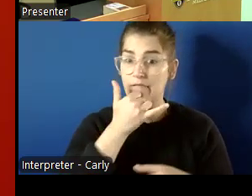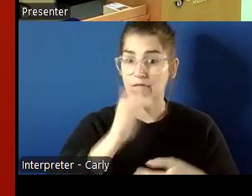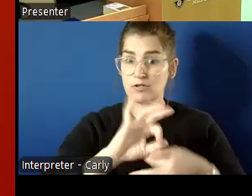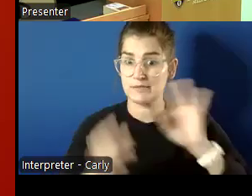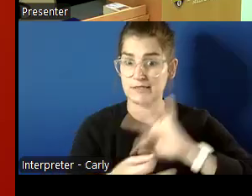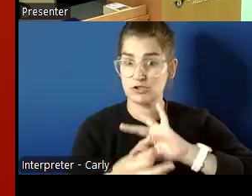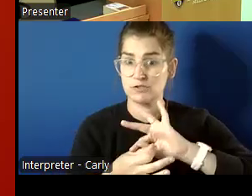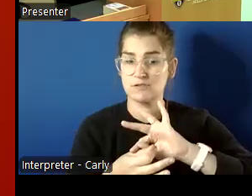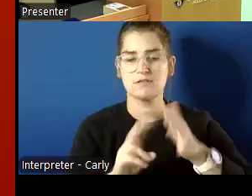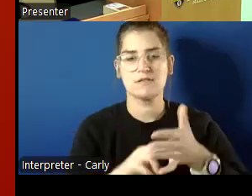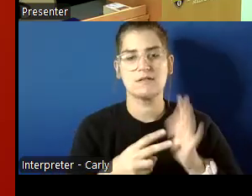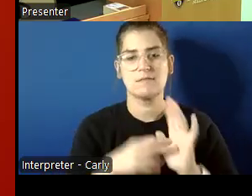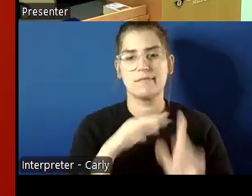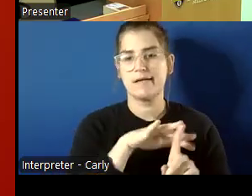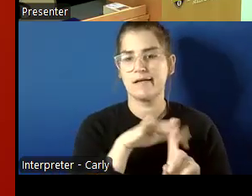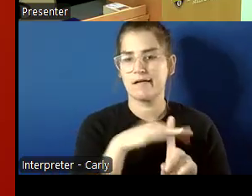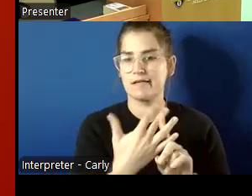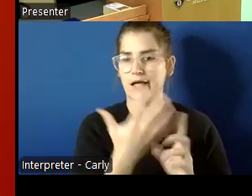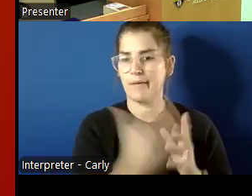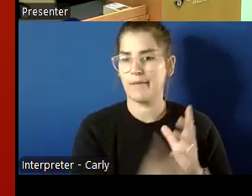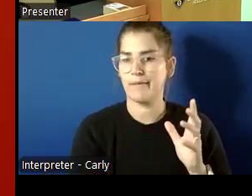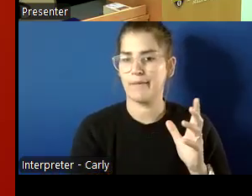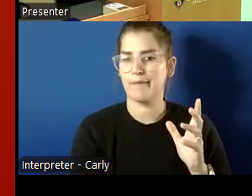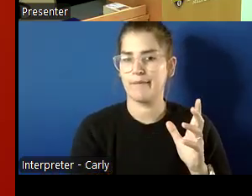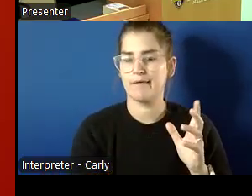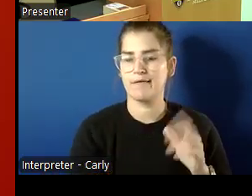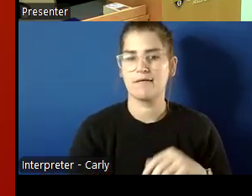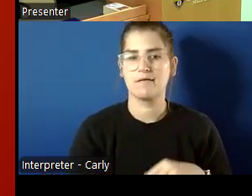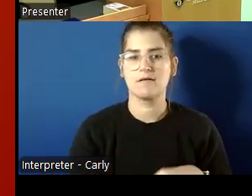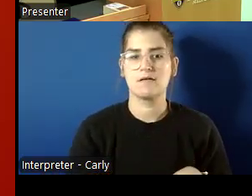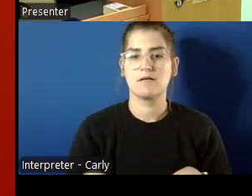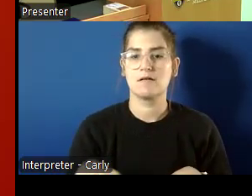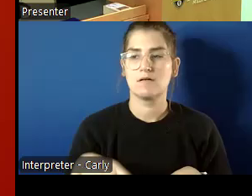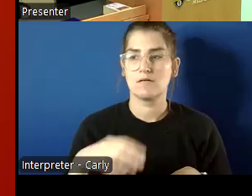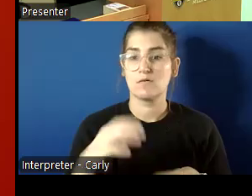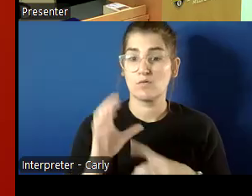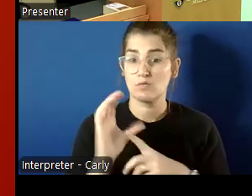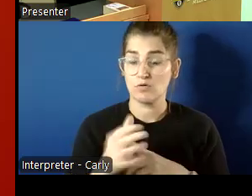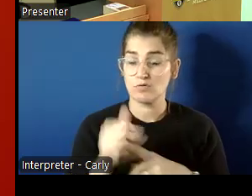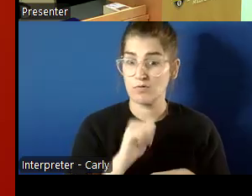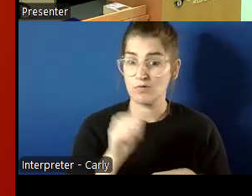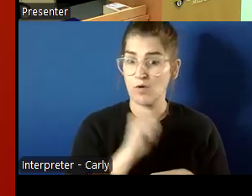of context is absent that occurs when cultural coping is pathized that occurs when the dominant